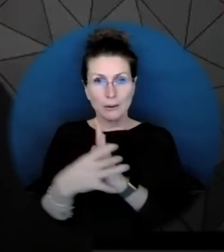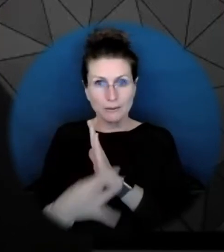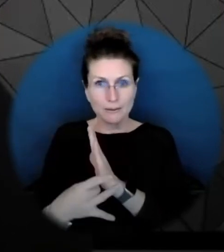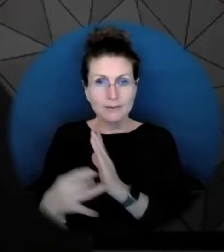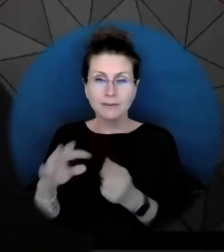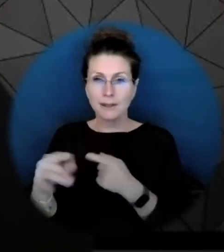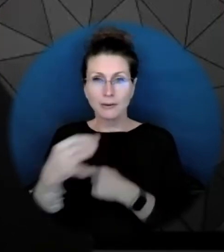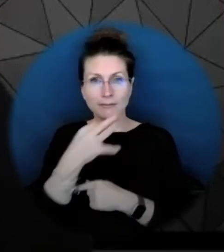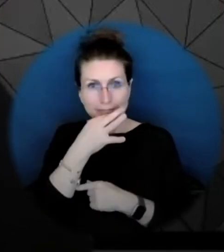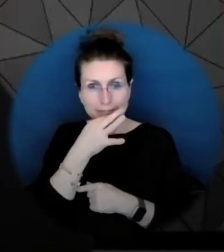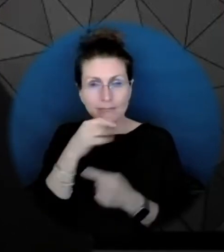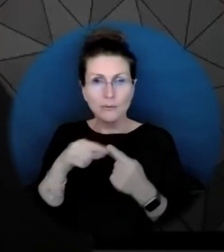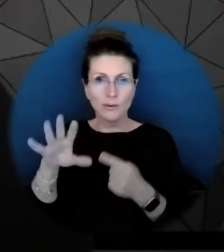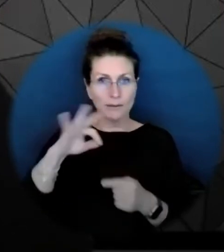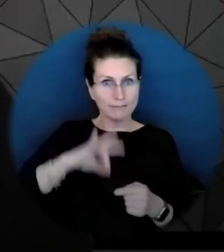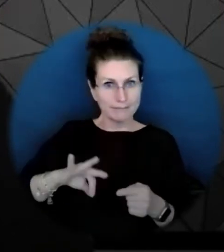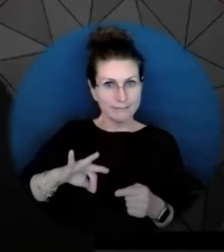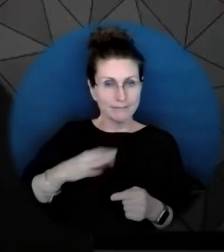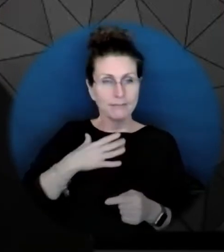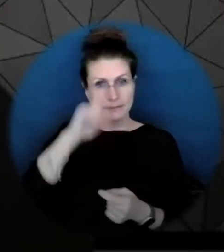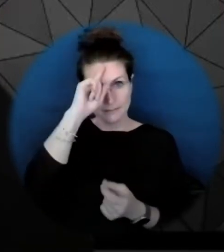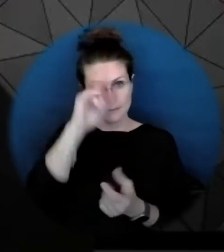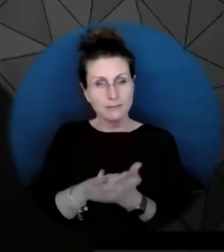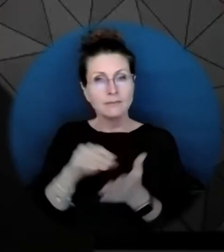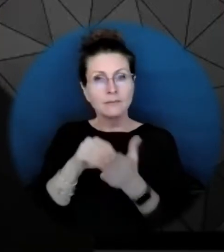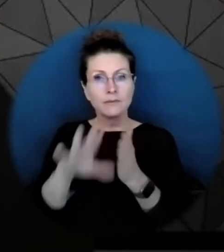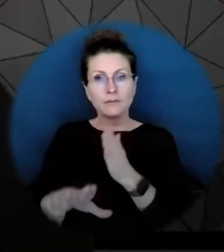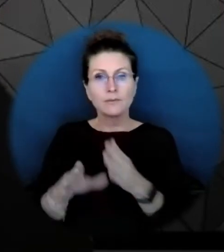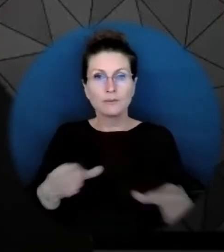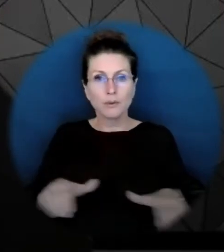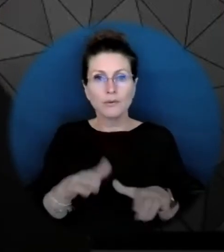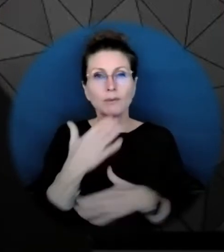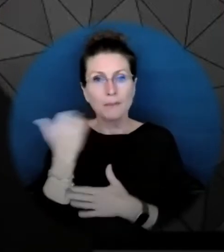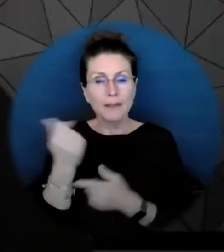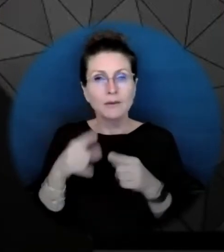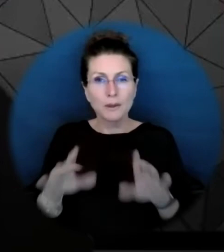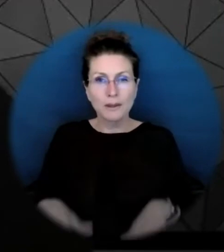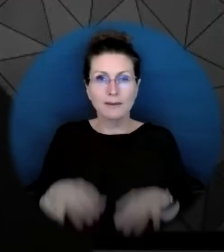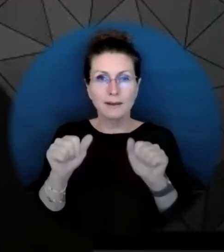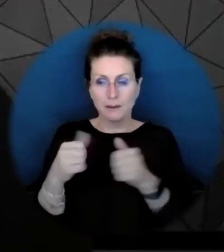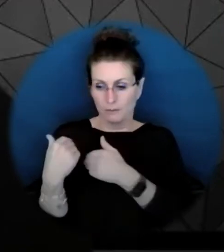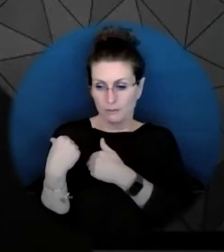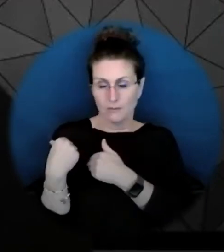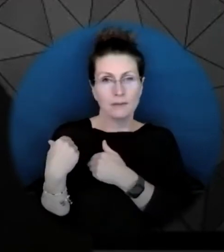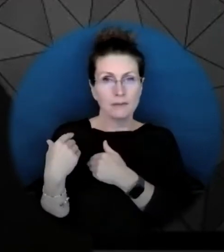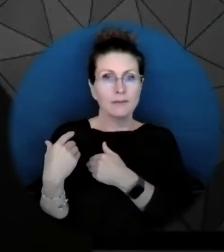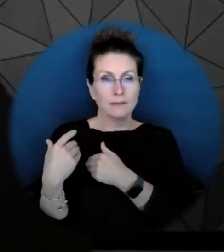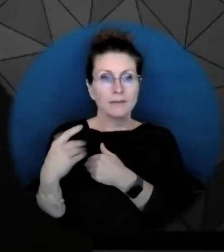to their advantage. It's my belief that a student performs best when they're able to take on responsibilities